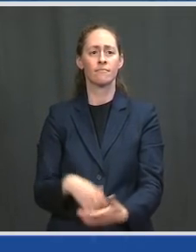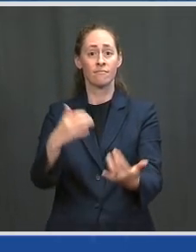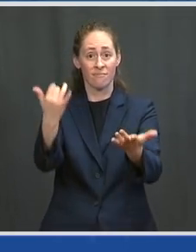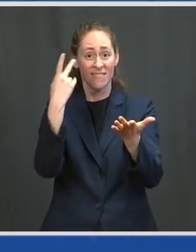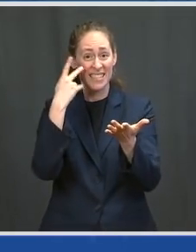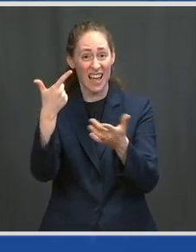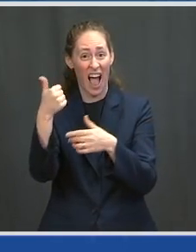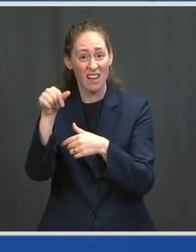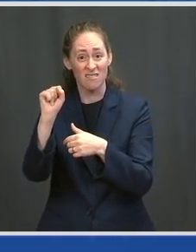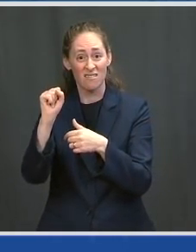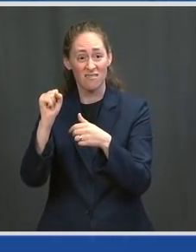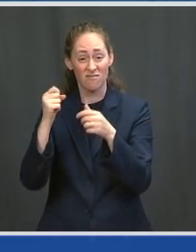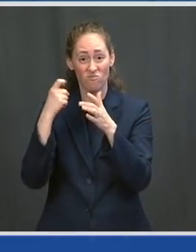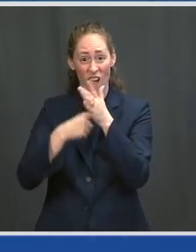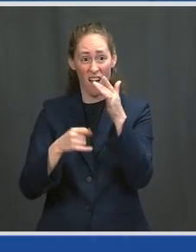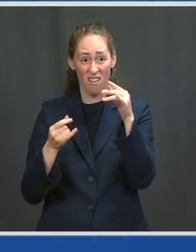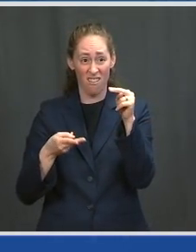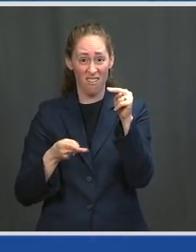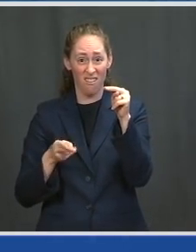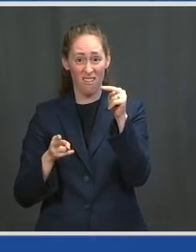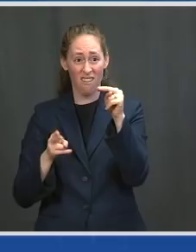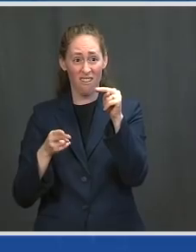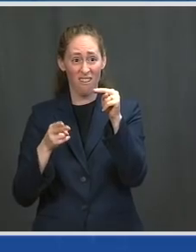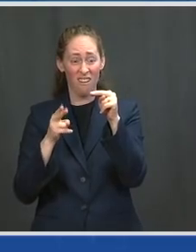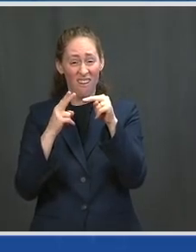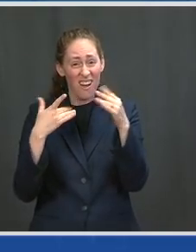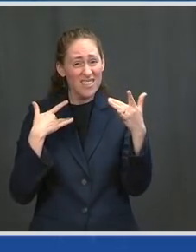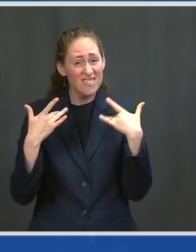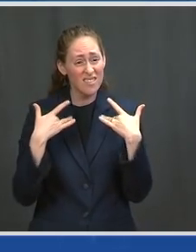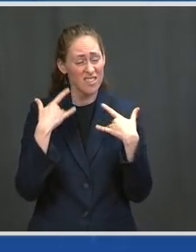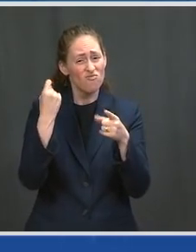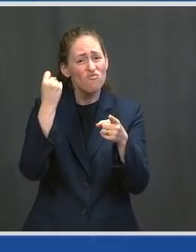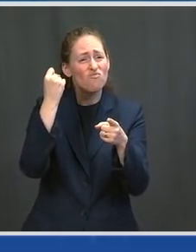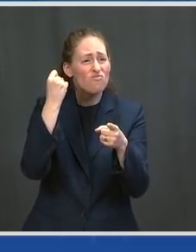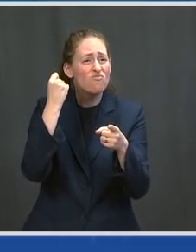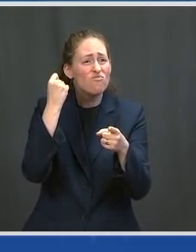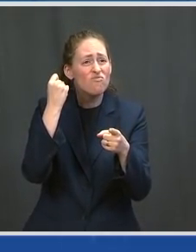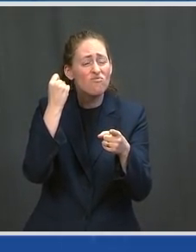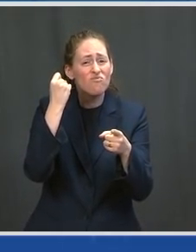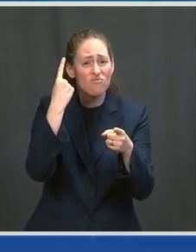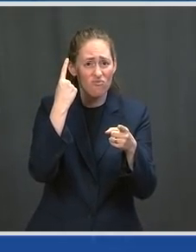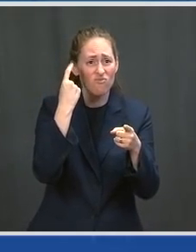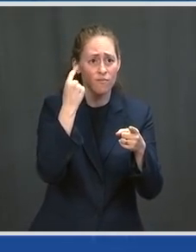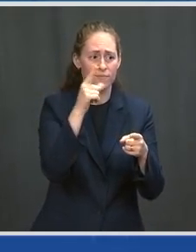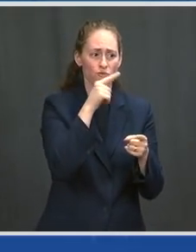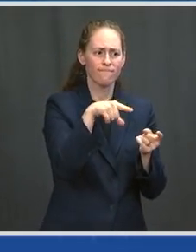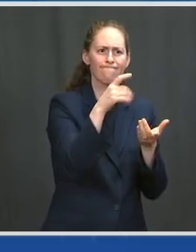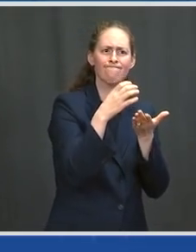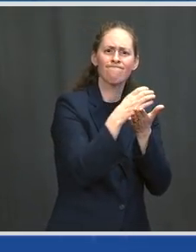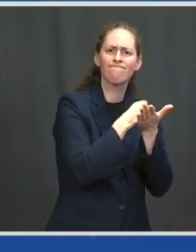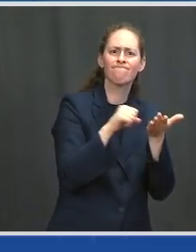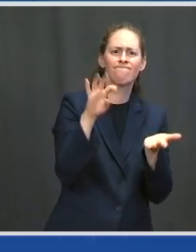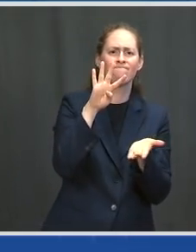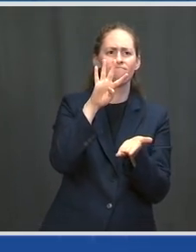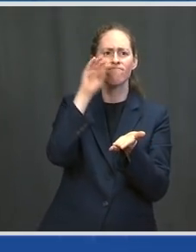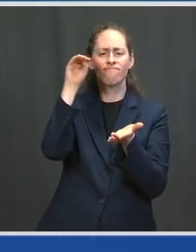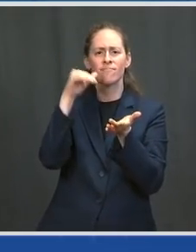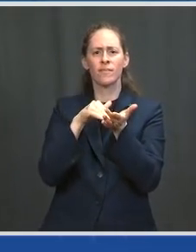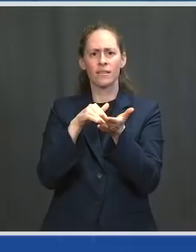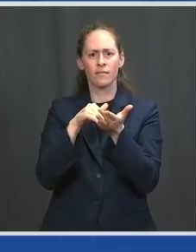And it matters if you make $40,000 a year. It matters if you're a two family person [sic]